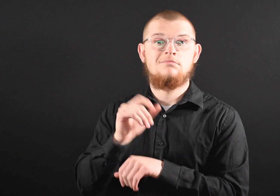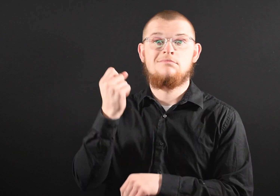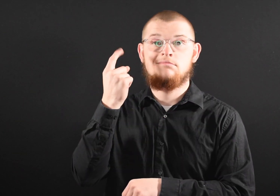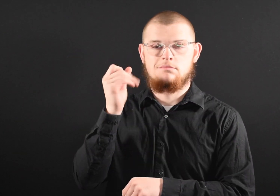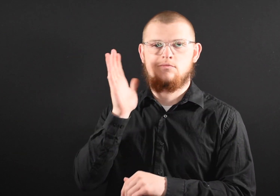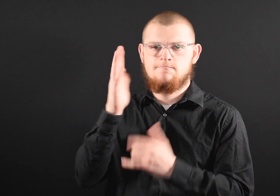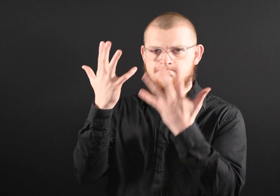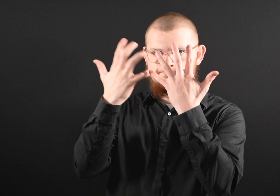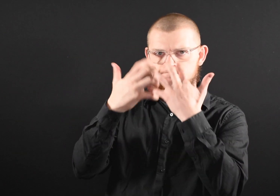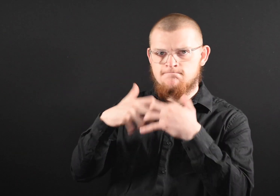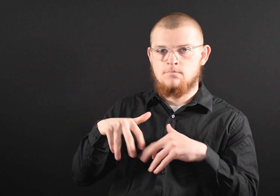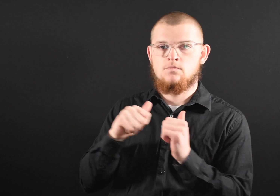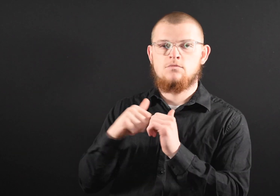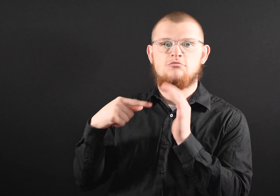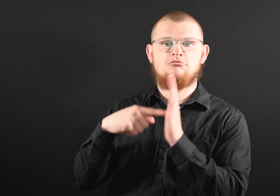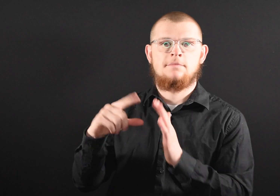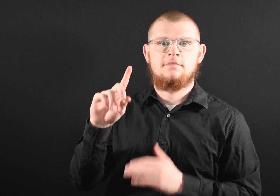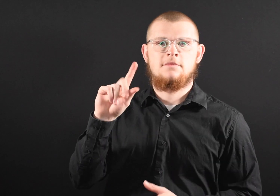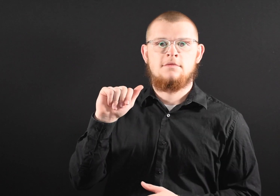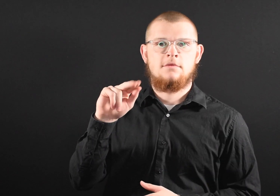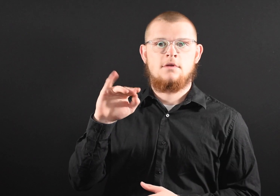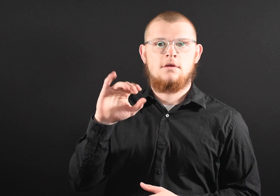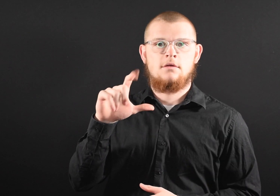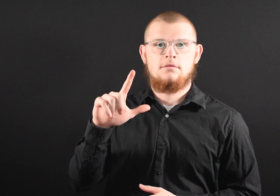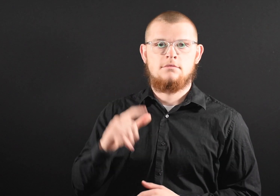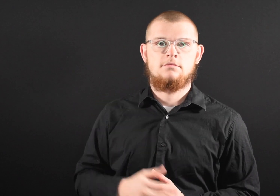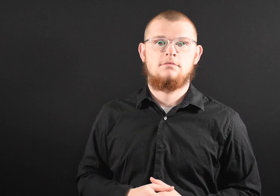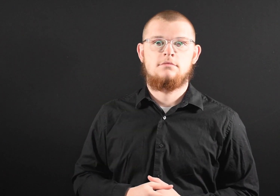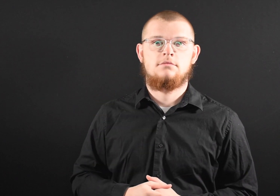We will continue to work with Rep. Daniels on this.